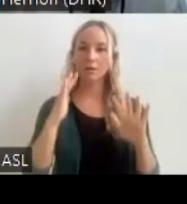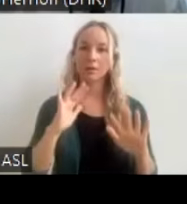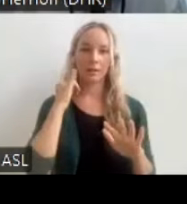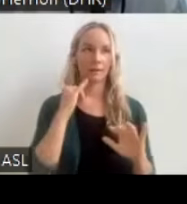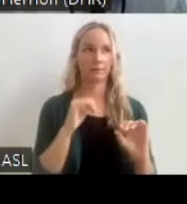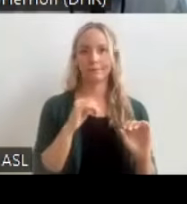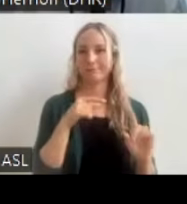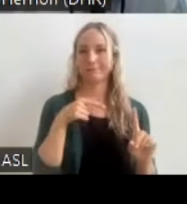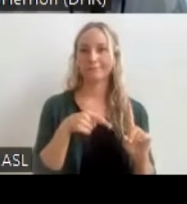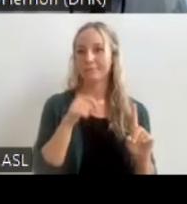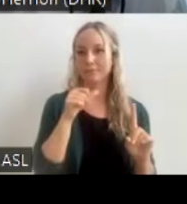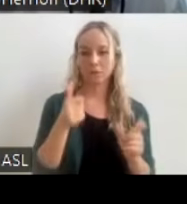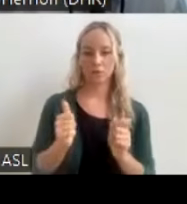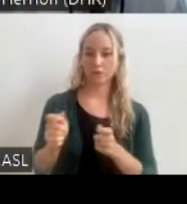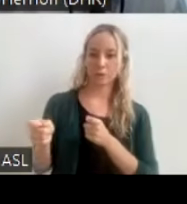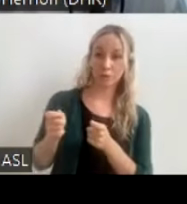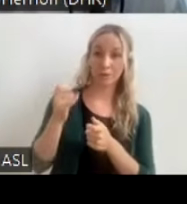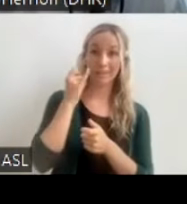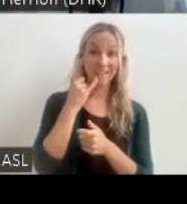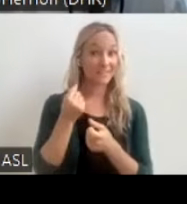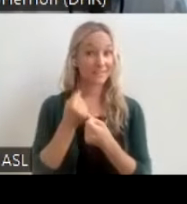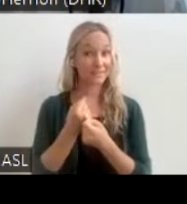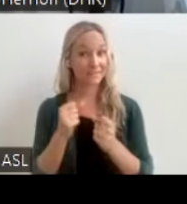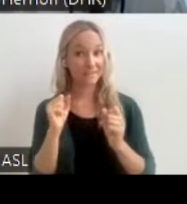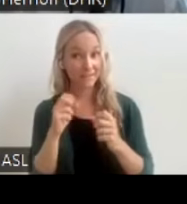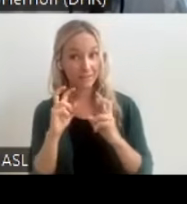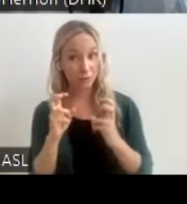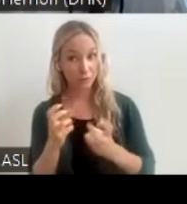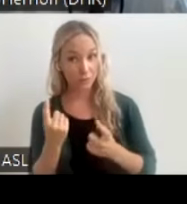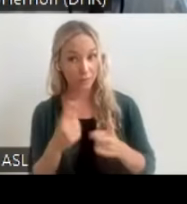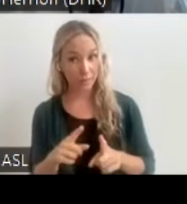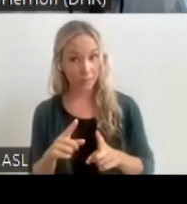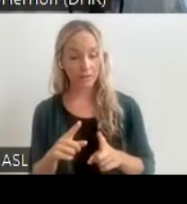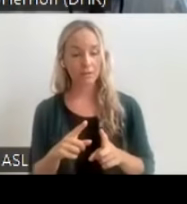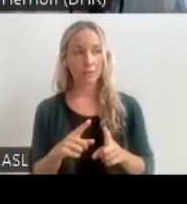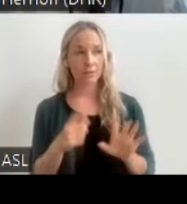there, but that the dog is being violent or creating